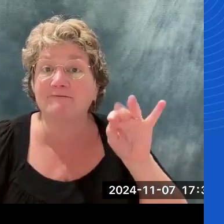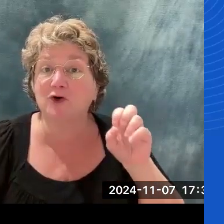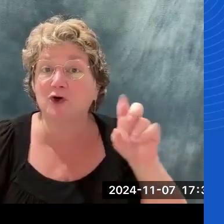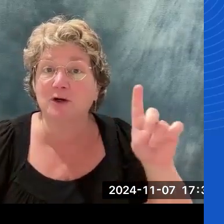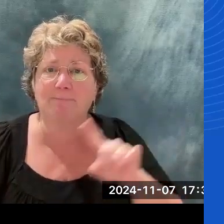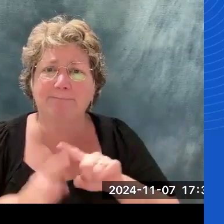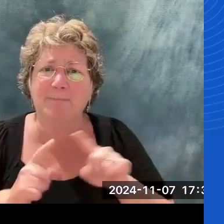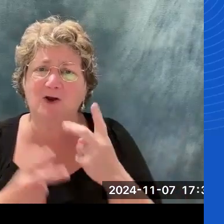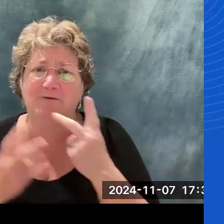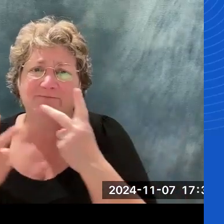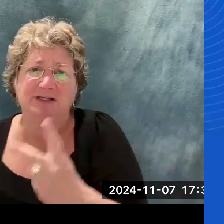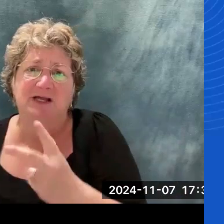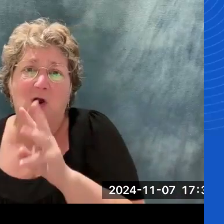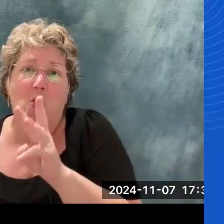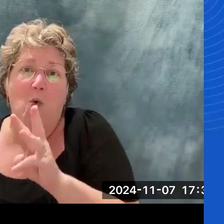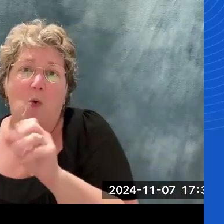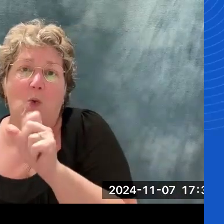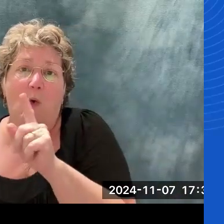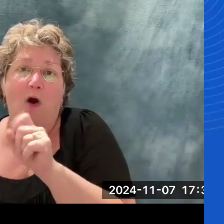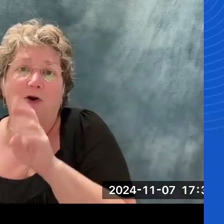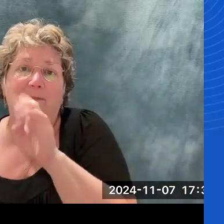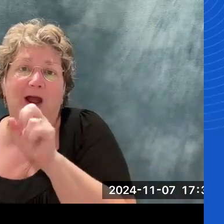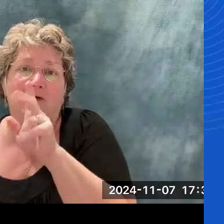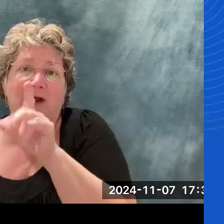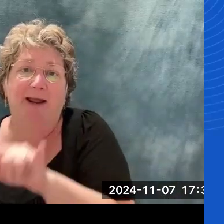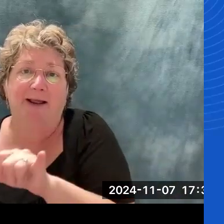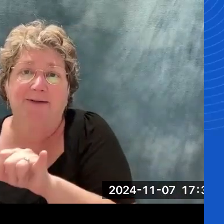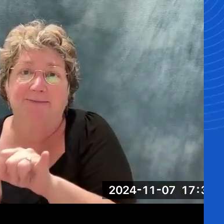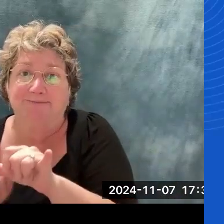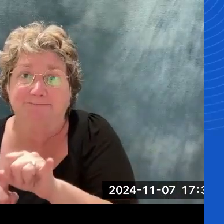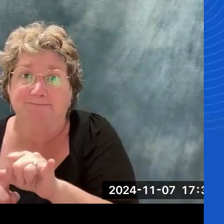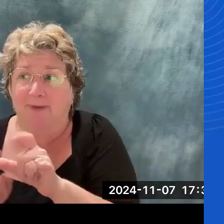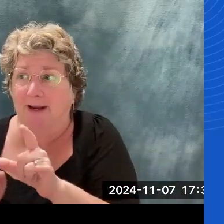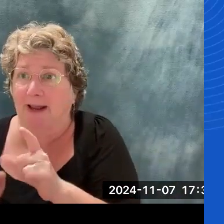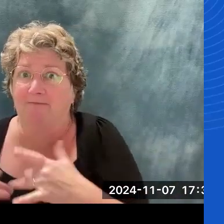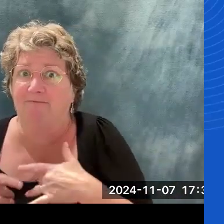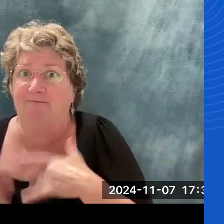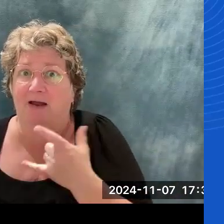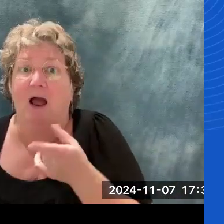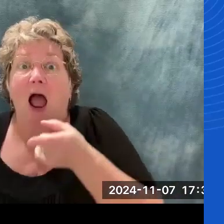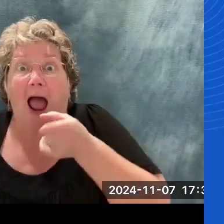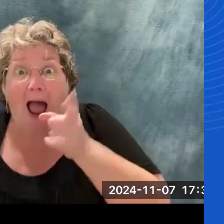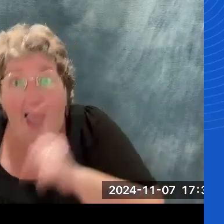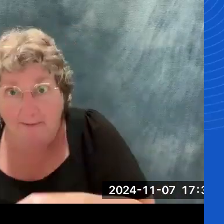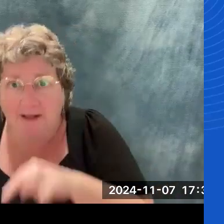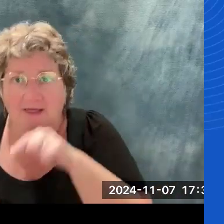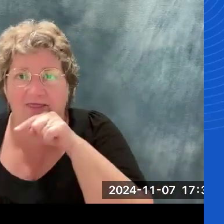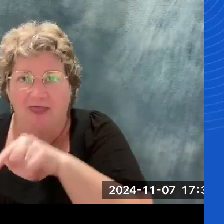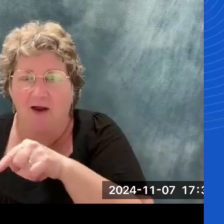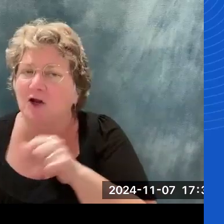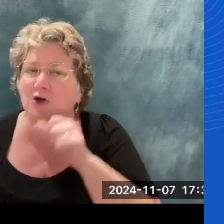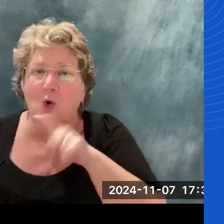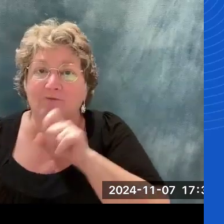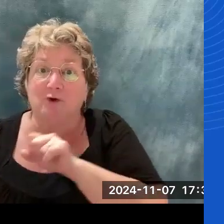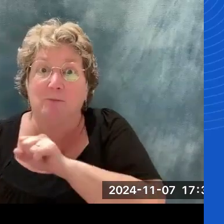You don't have to go all the way back to the one that's closest to where you live. You can go to the one in Waterbury at Wellmore, and you can see here these are the three sites.